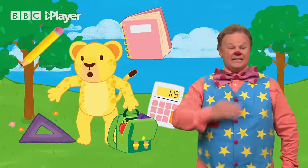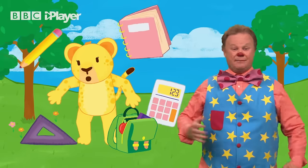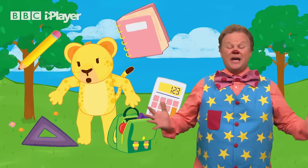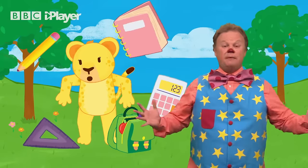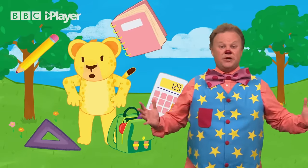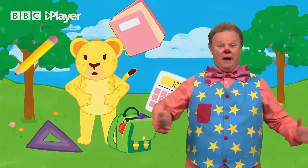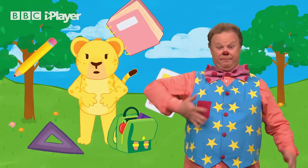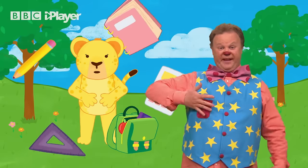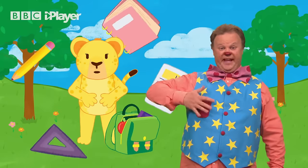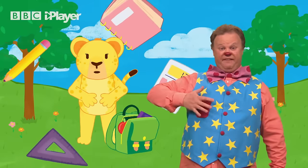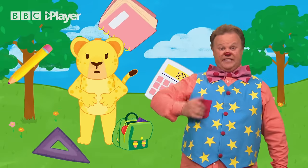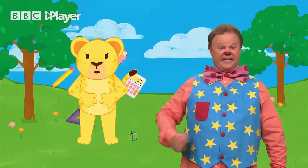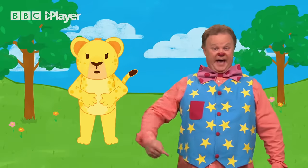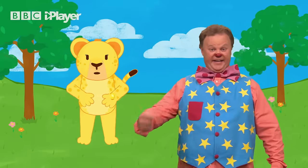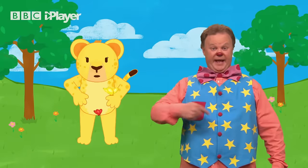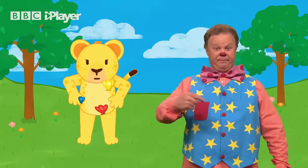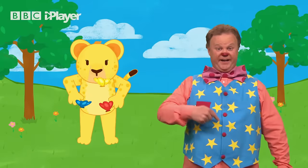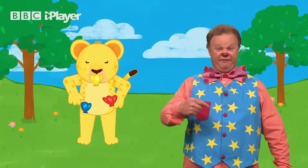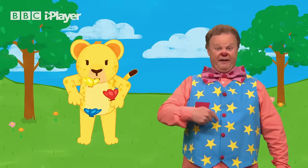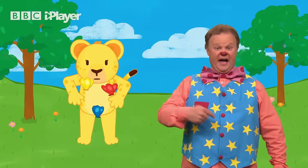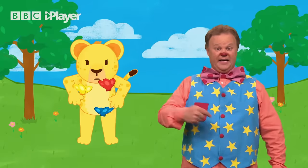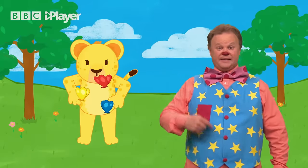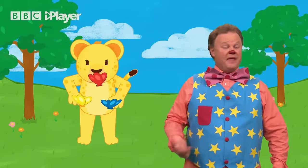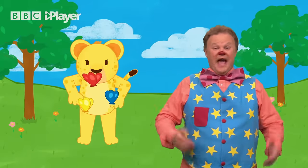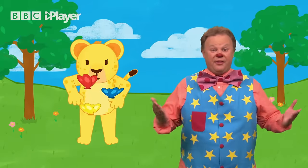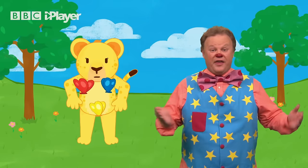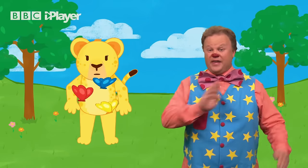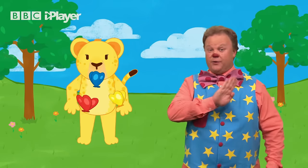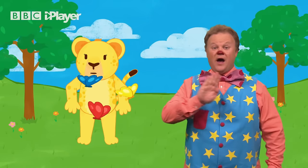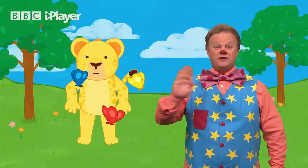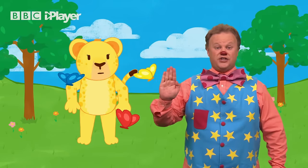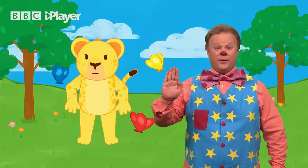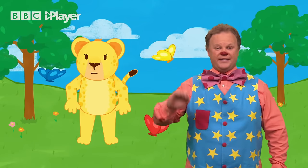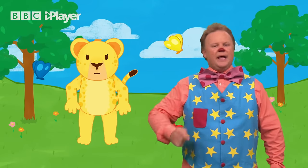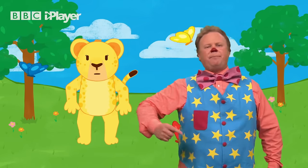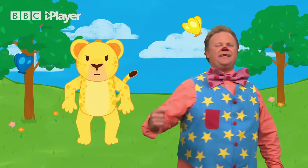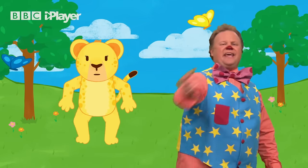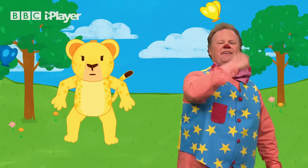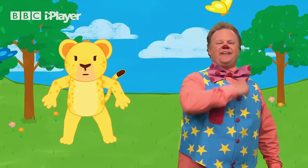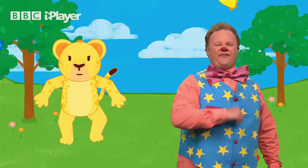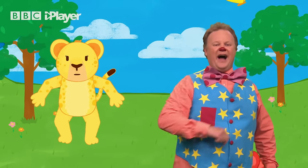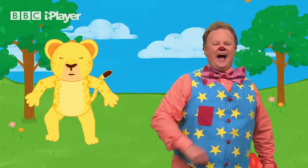sometimes you might be nervous and get butterflies and think you can't do it but give it a try